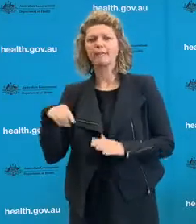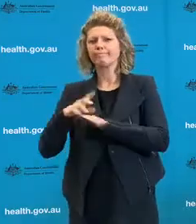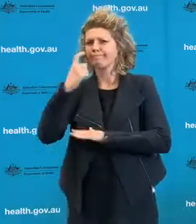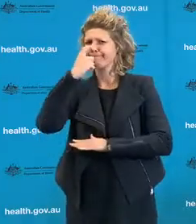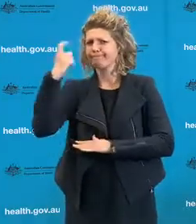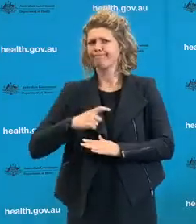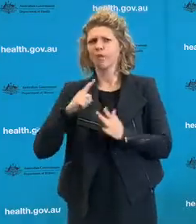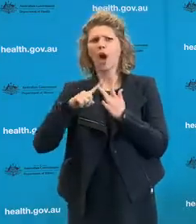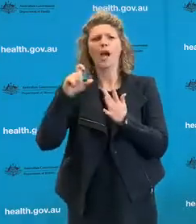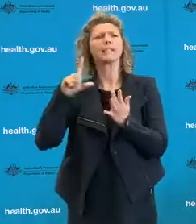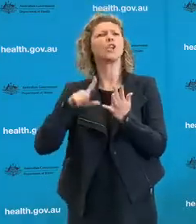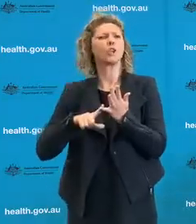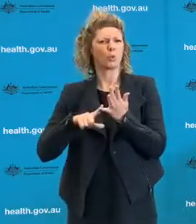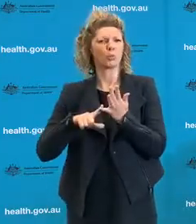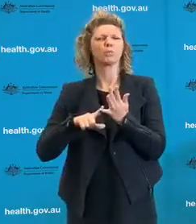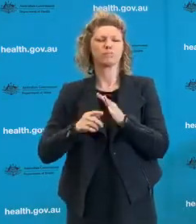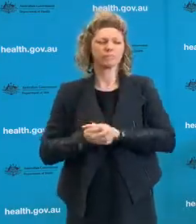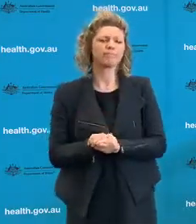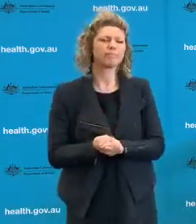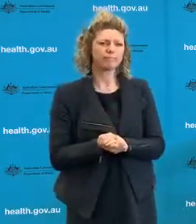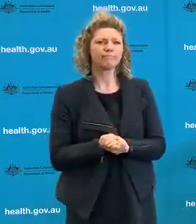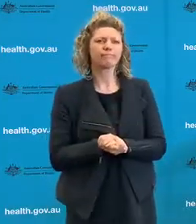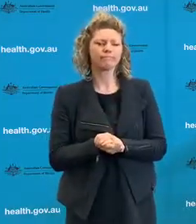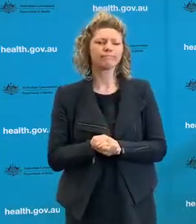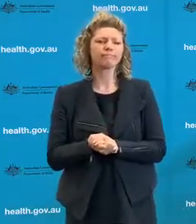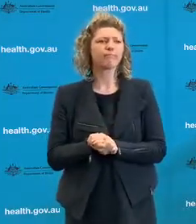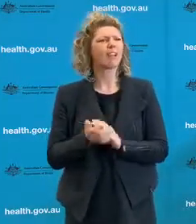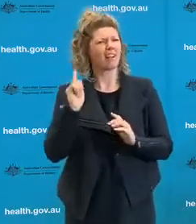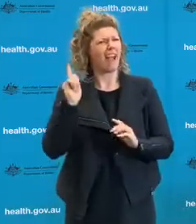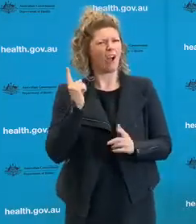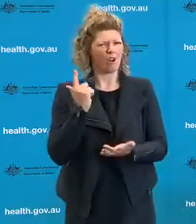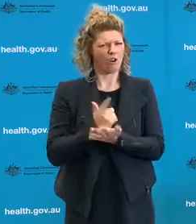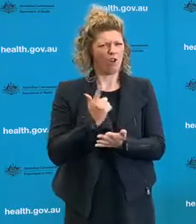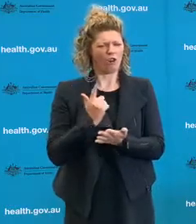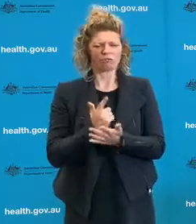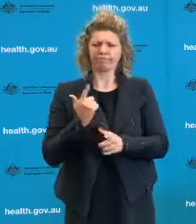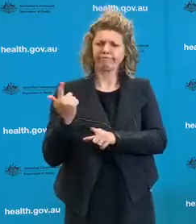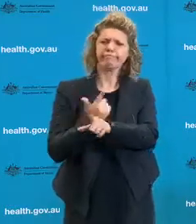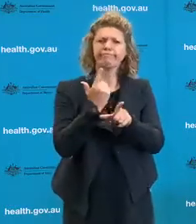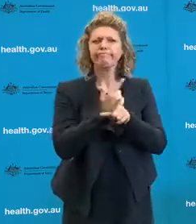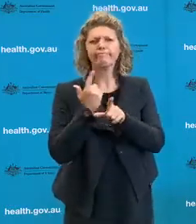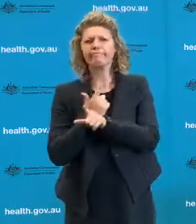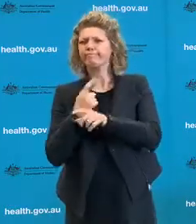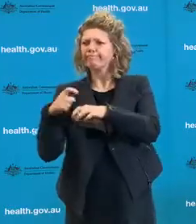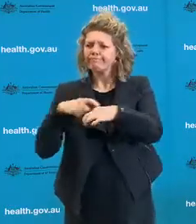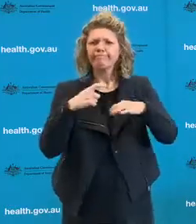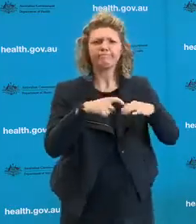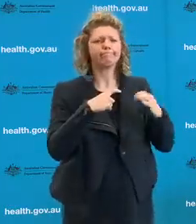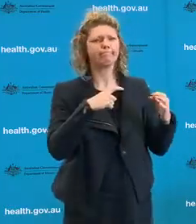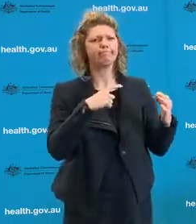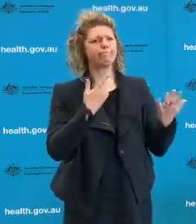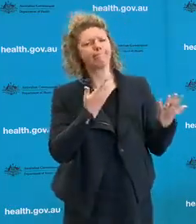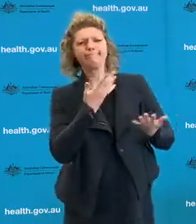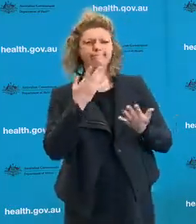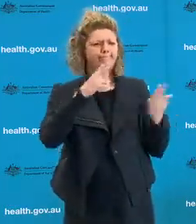Units. There's been a lot of discussion, particularly with some unseasonably warm